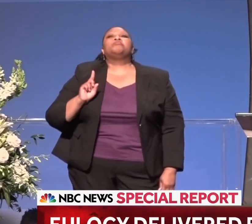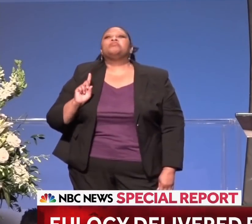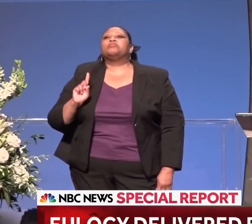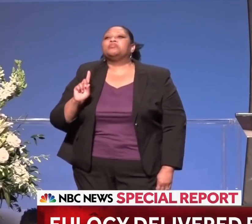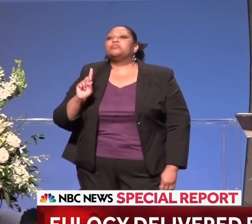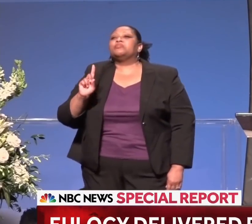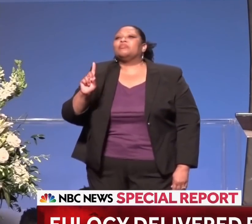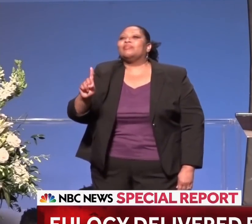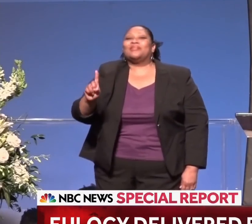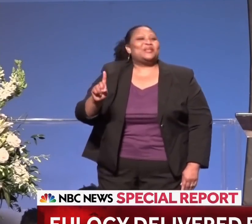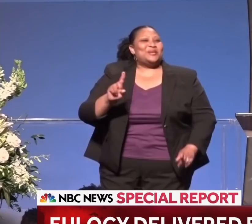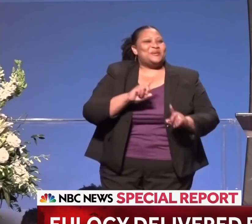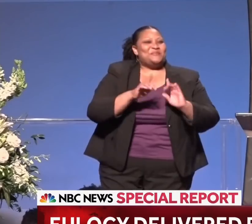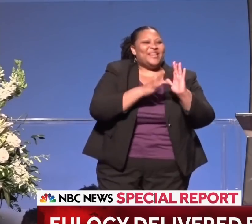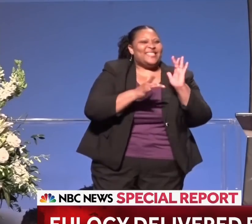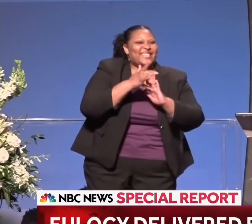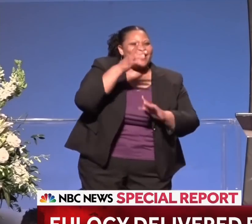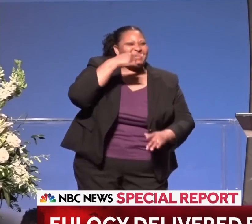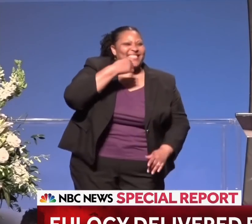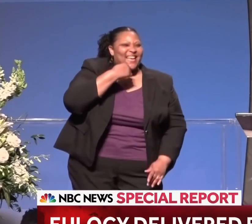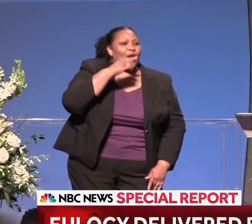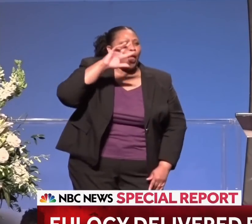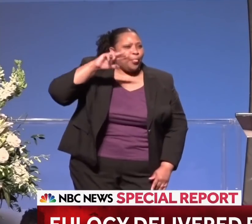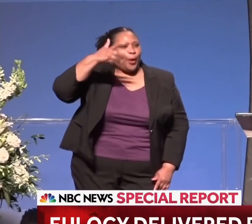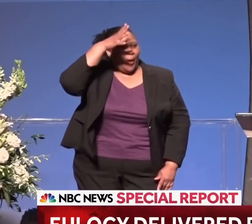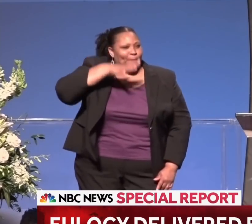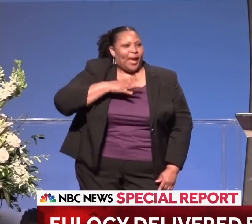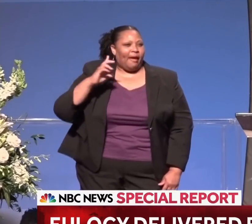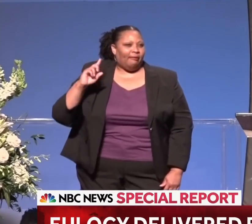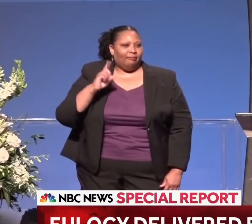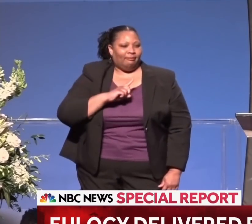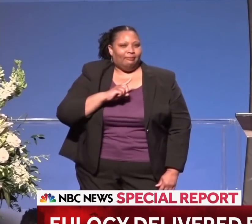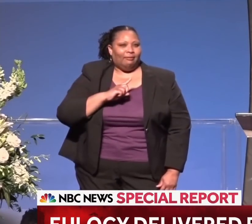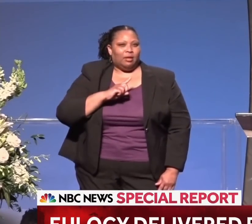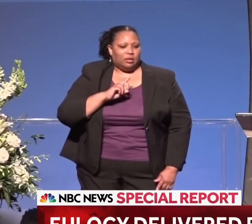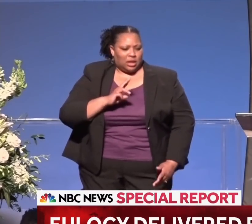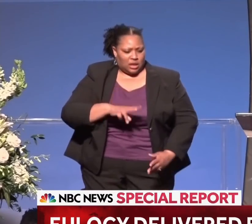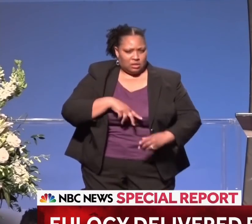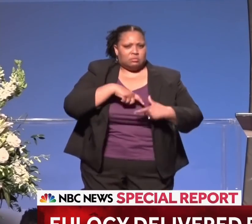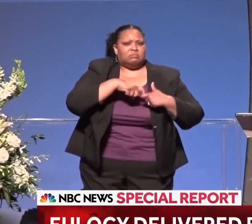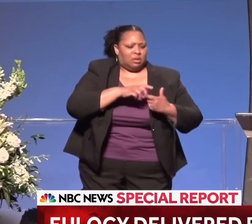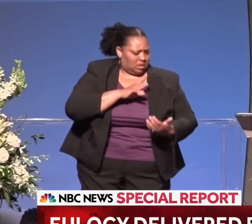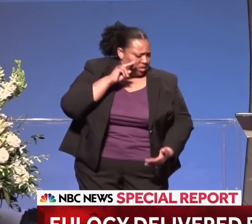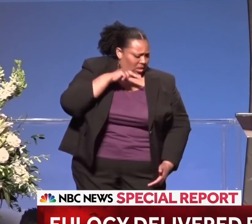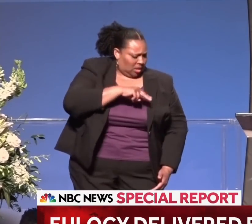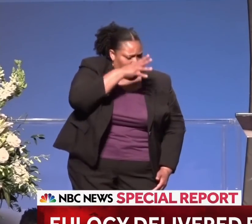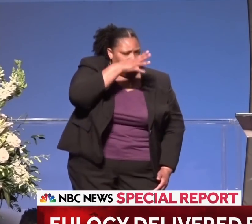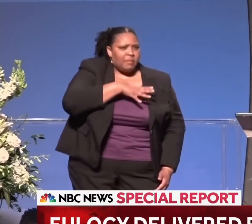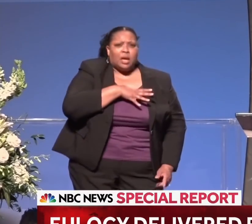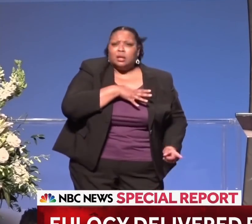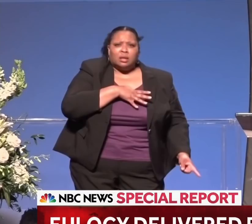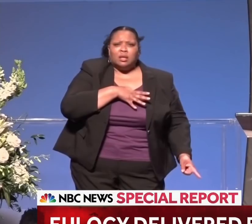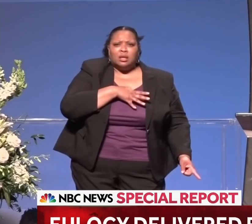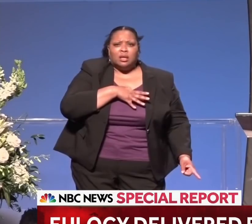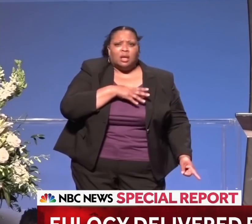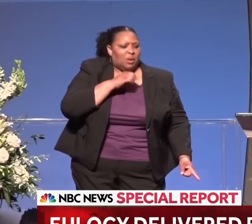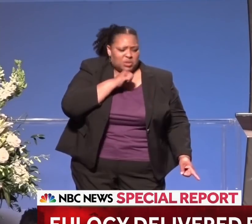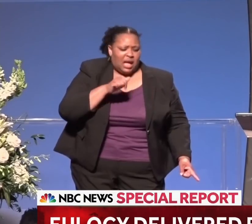TO QUOTE THE BOOK BACK AND FORWARD. BUT HE NEVER LIVED BY THE BOOK.